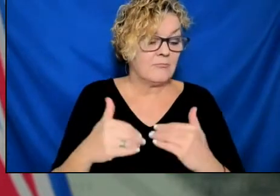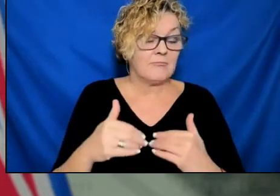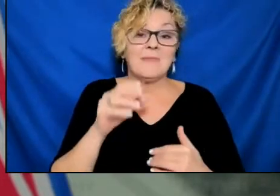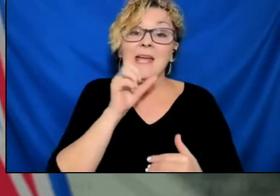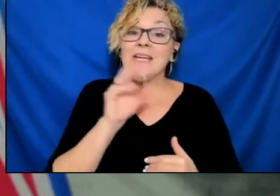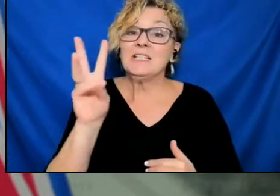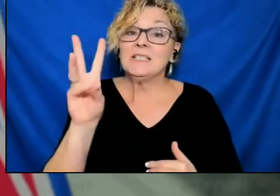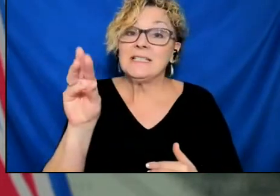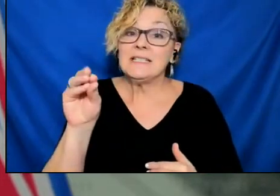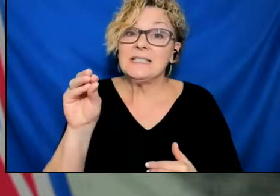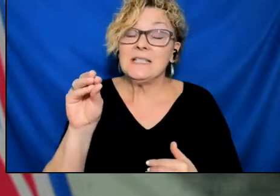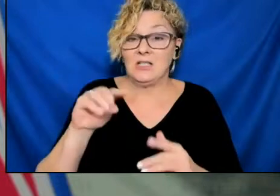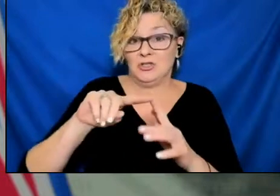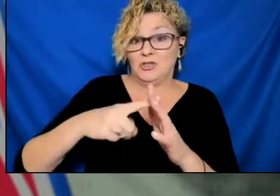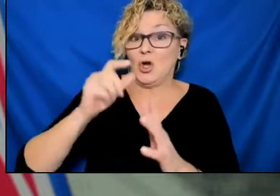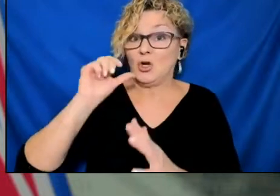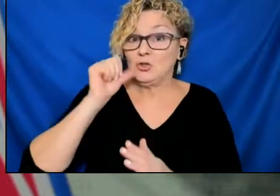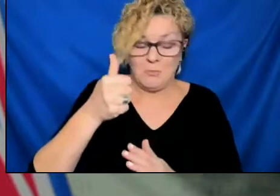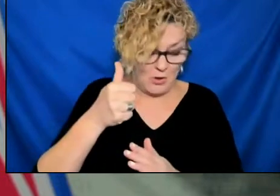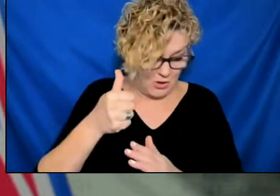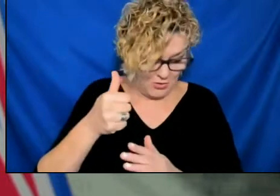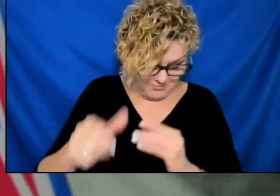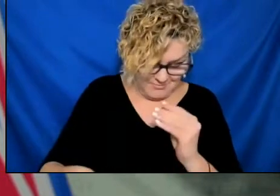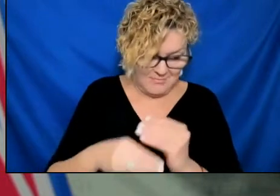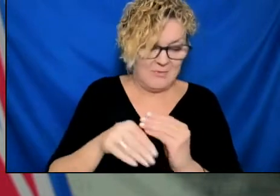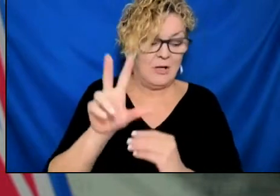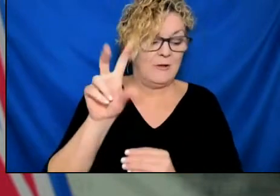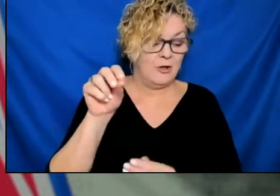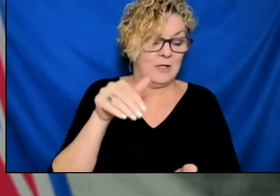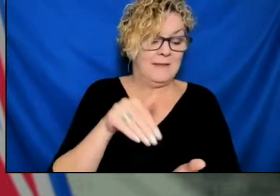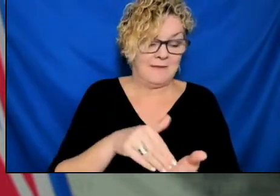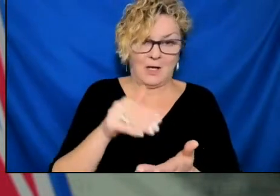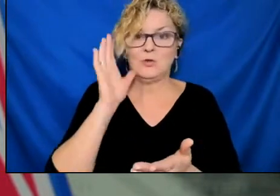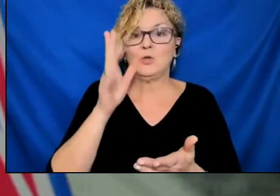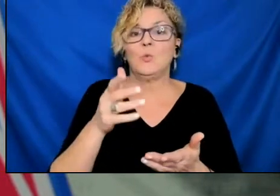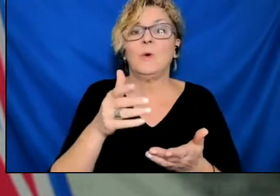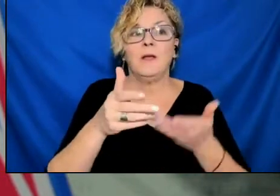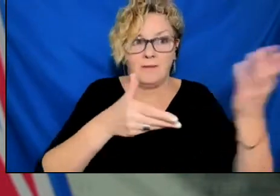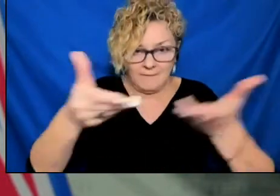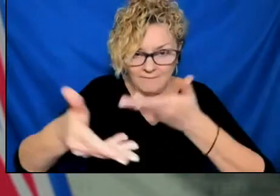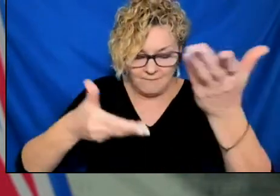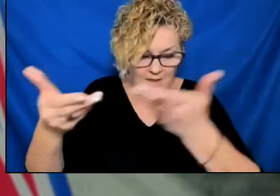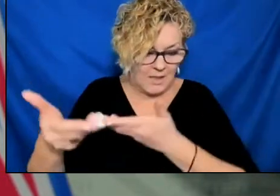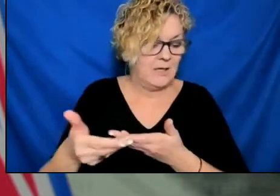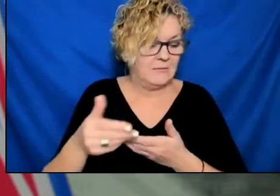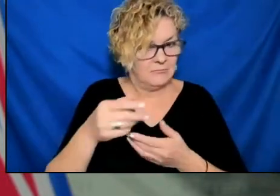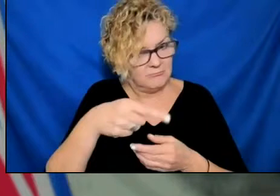And we continue to go out daily with invites for those who become eligible based on their